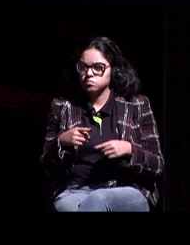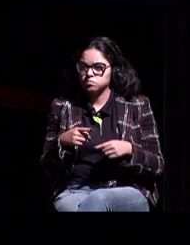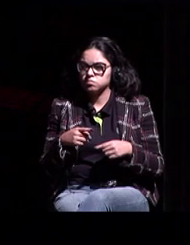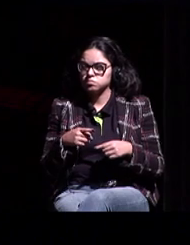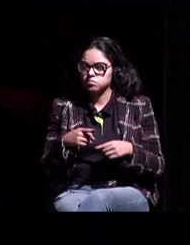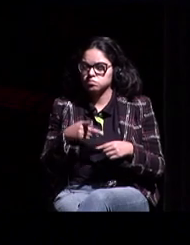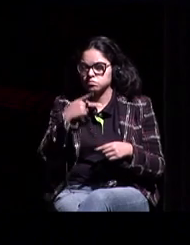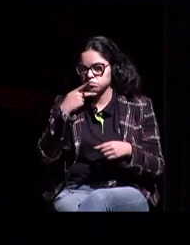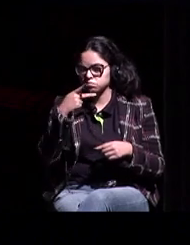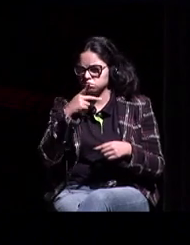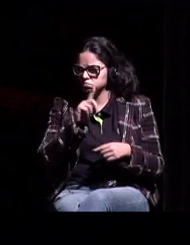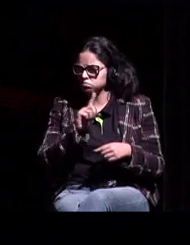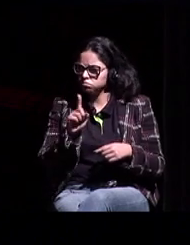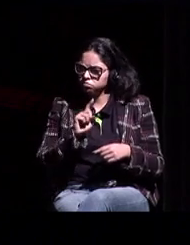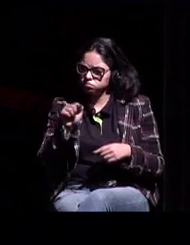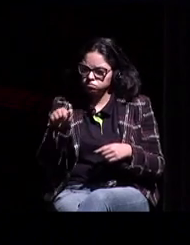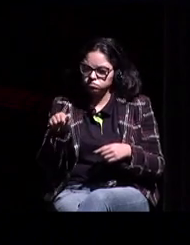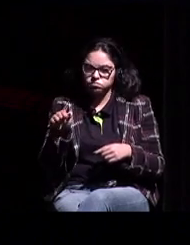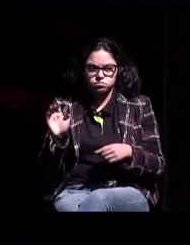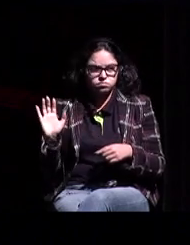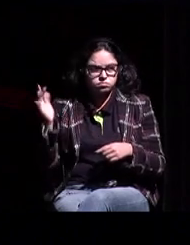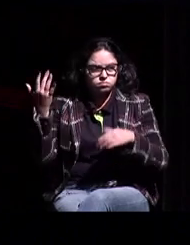and it is a mystery.